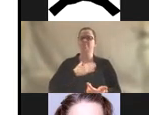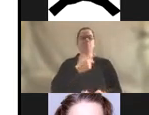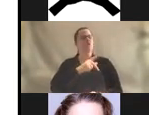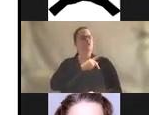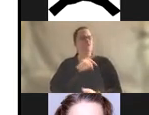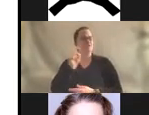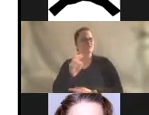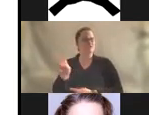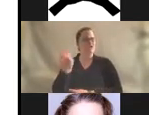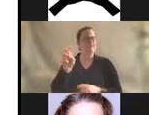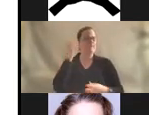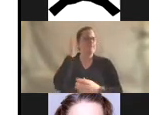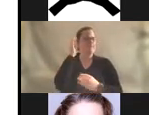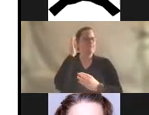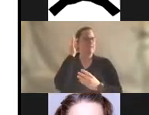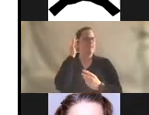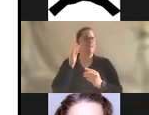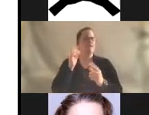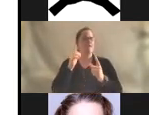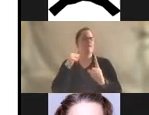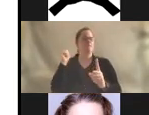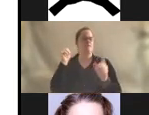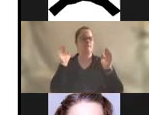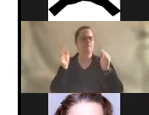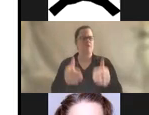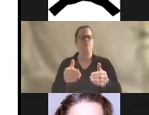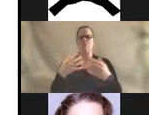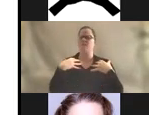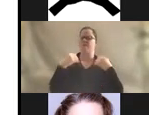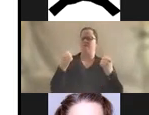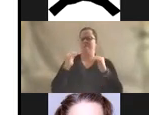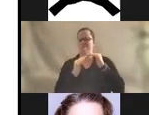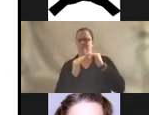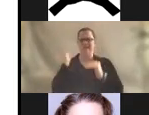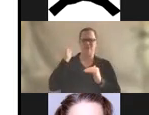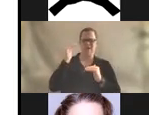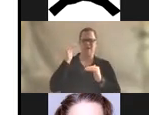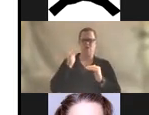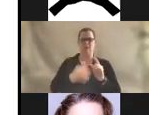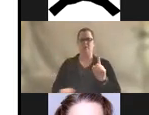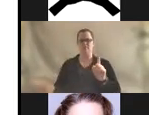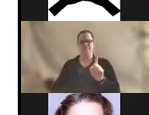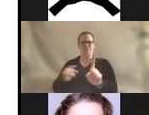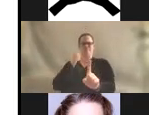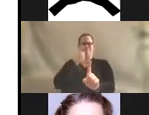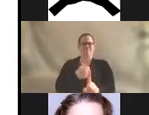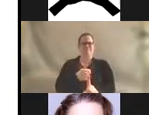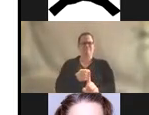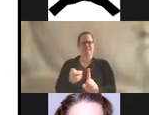and thinking around health inequities has come back around to I think in the same way that Dr. King,